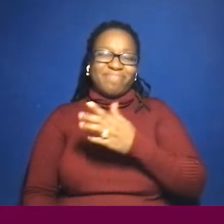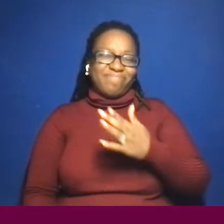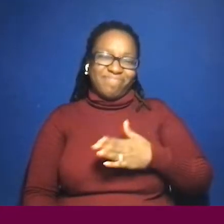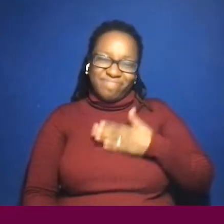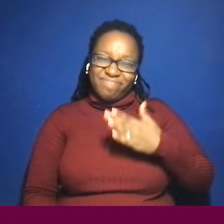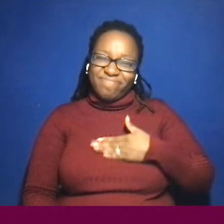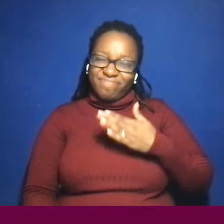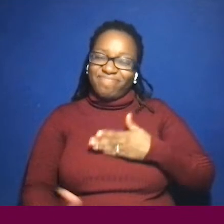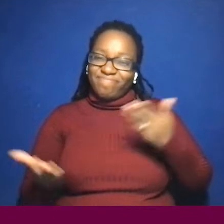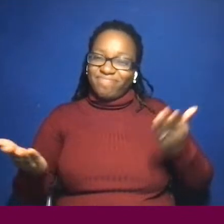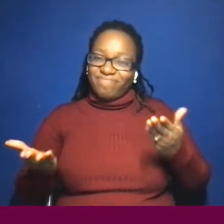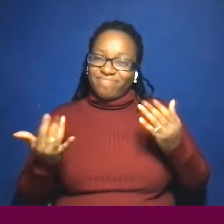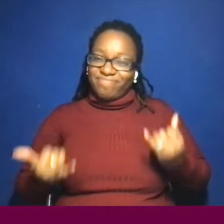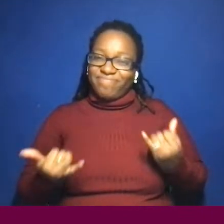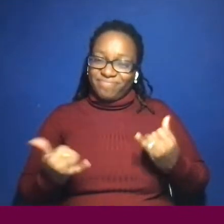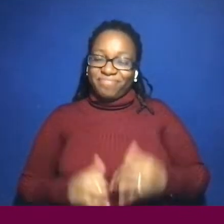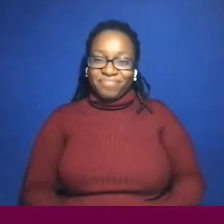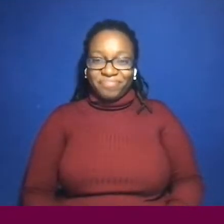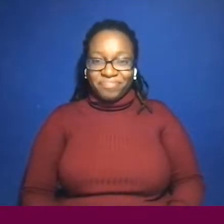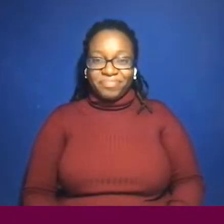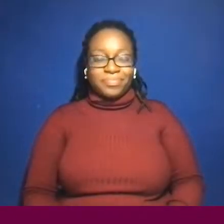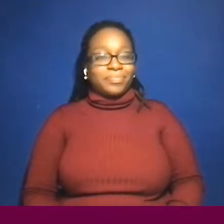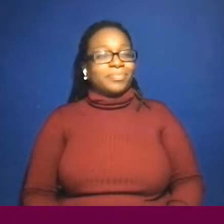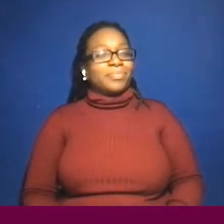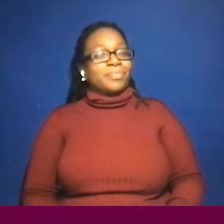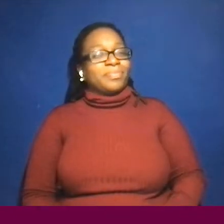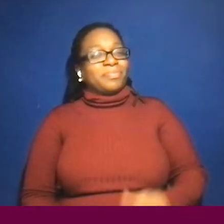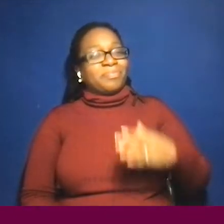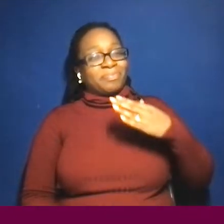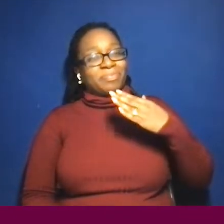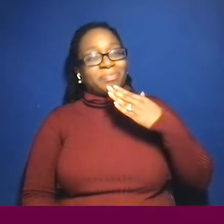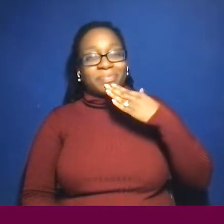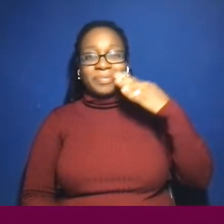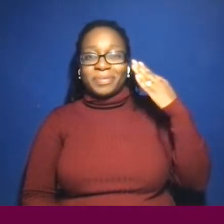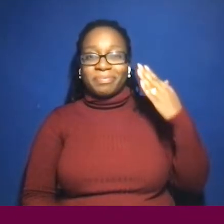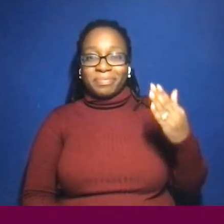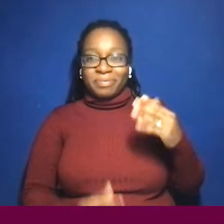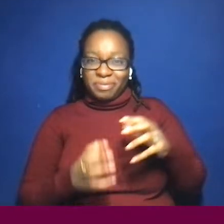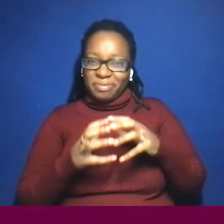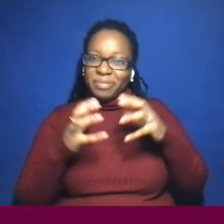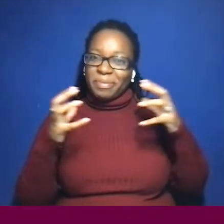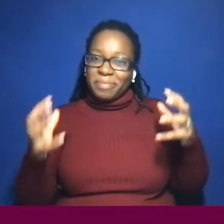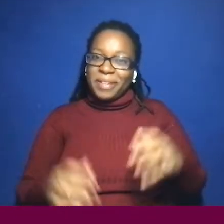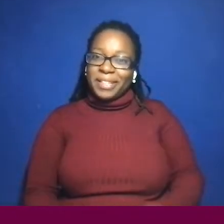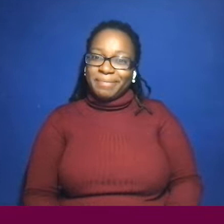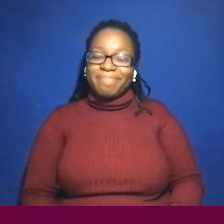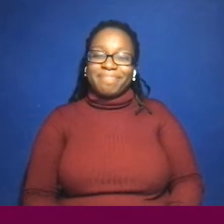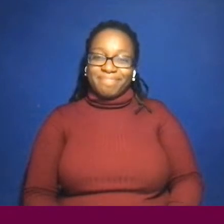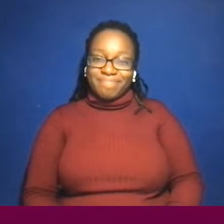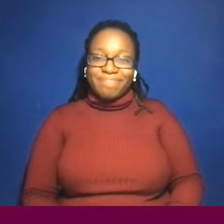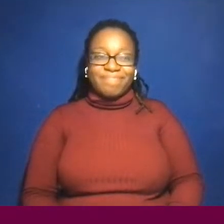Well, thank you very much. And yeah, I think that's one of the things I'd